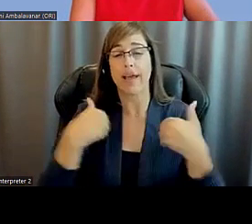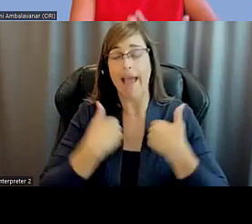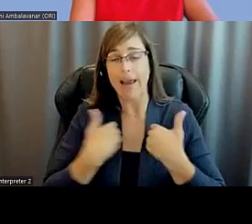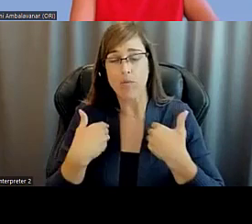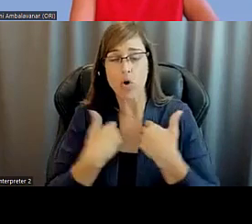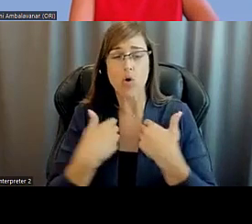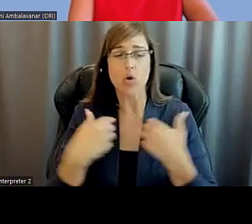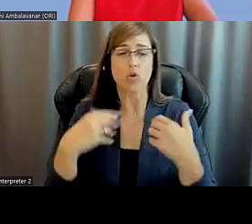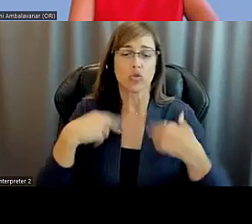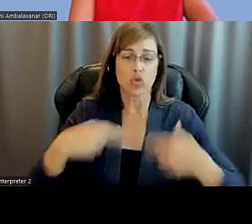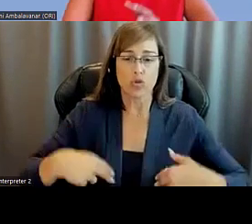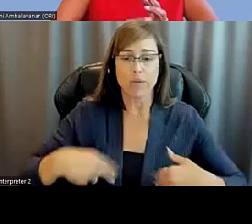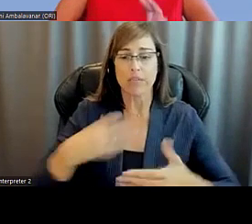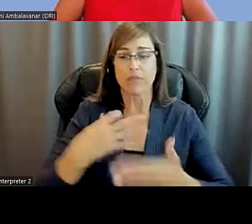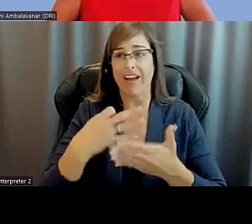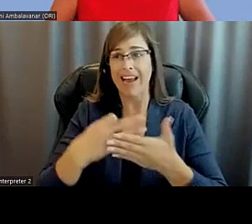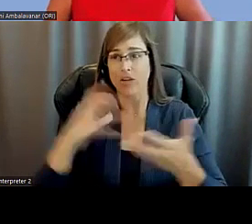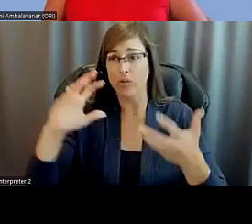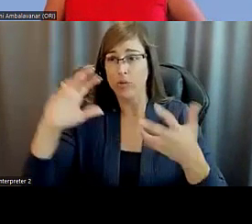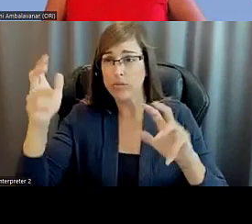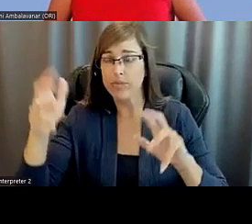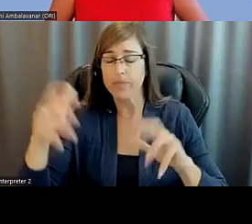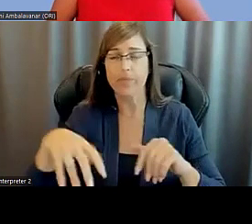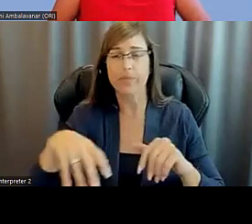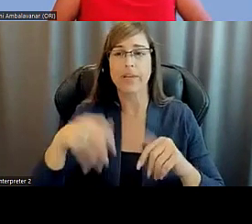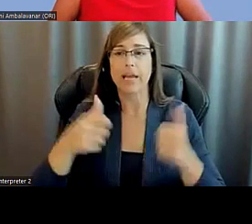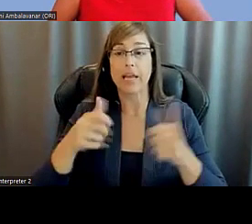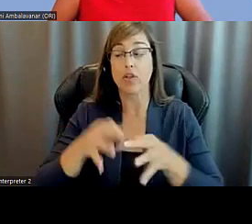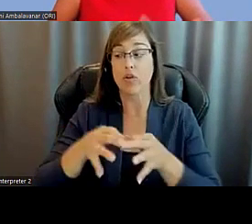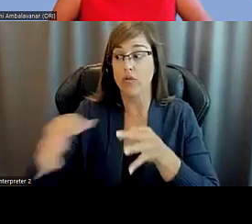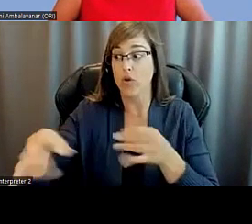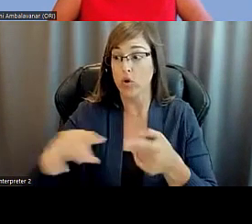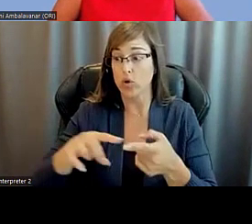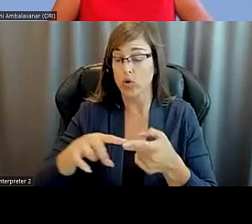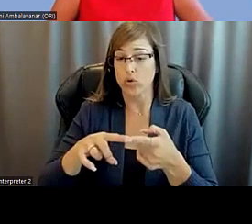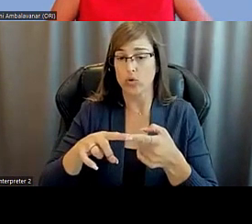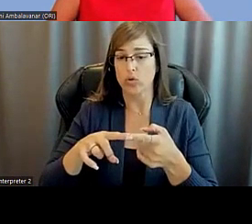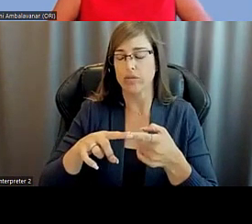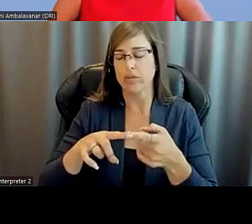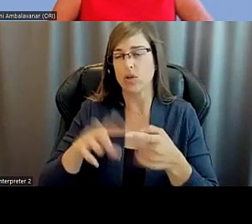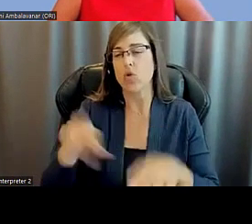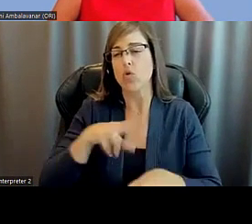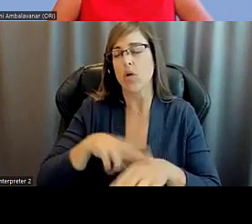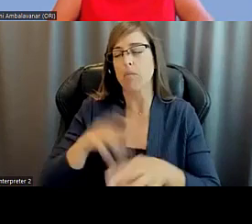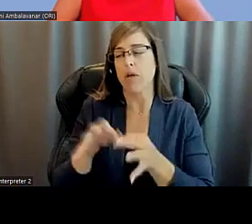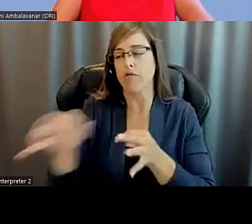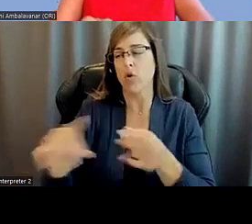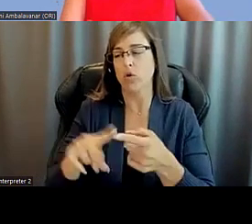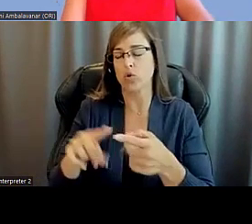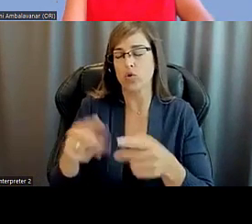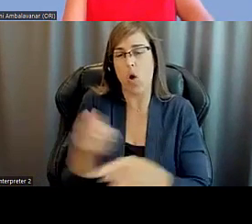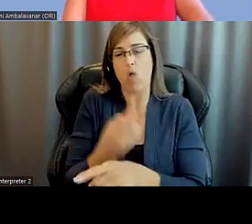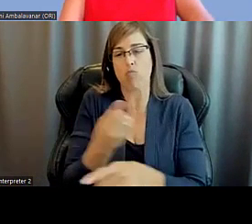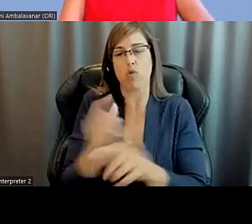All these come, and we either forward it to .. We usually forward it to the appropriate agency